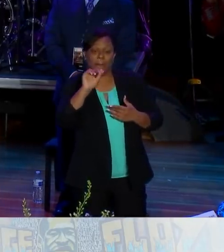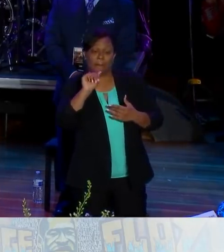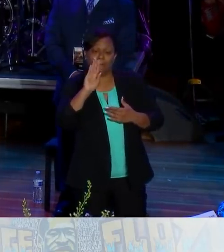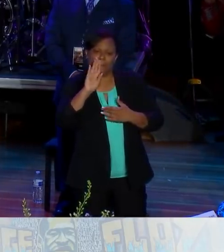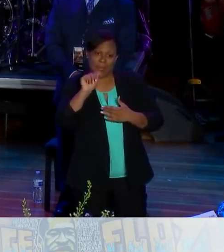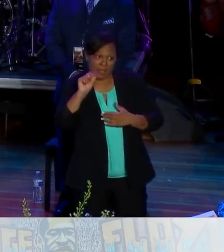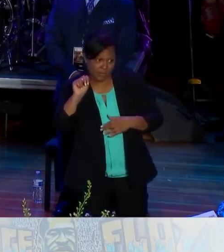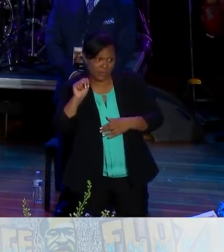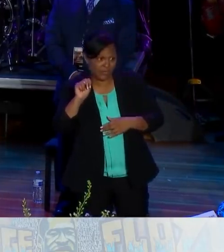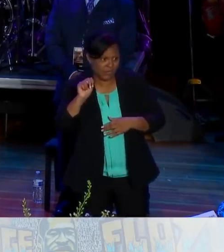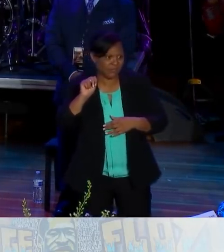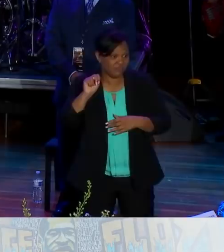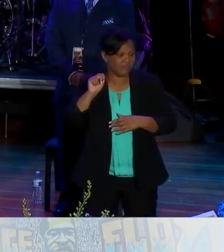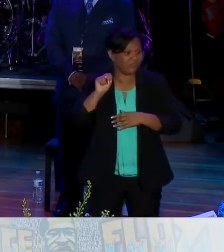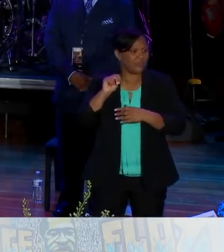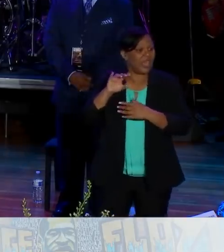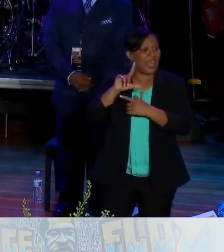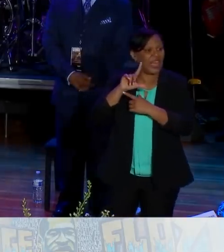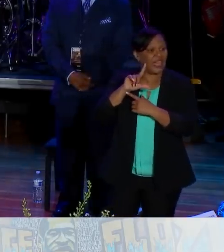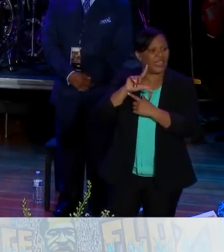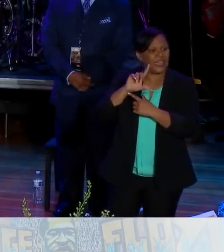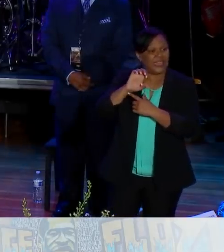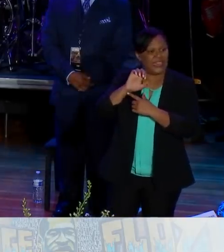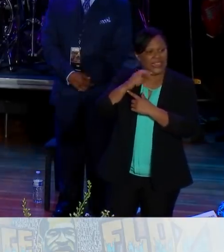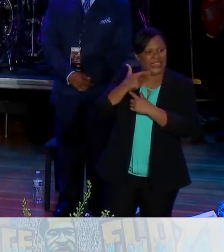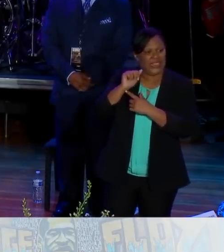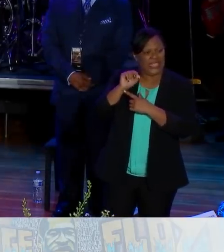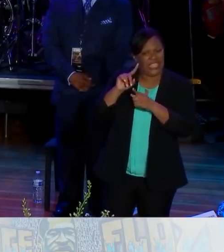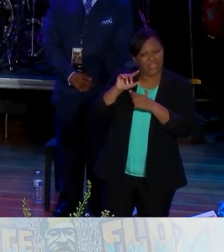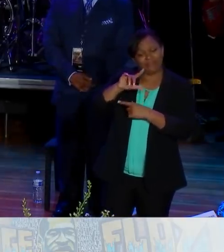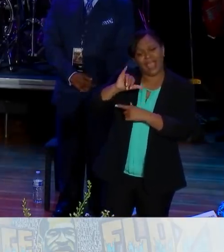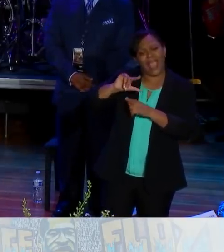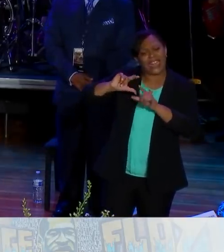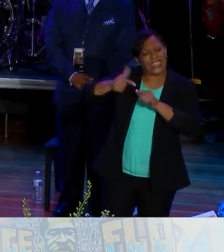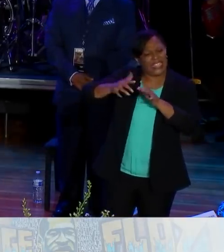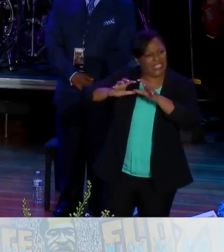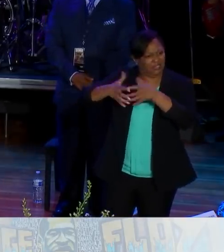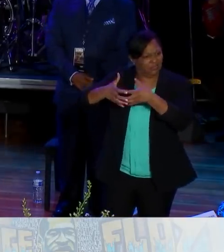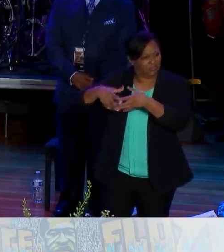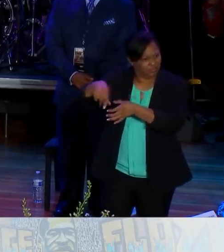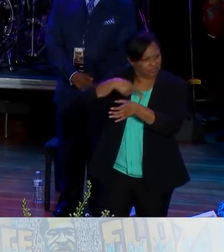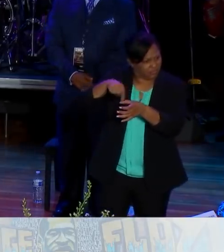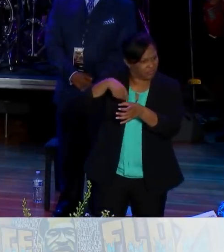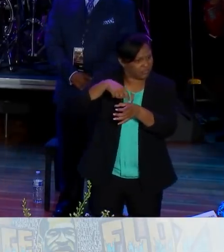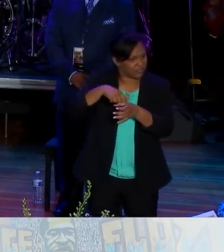YOUNG FOLKS, SOME OF THEM ARE ORGANIC ON THEIR OWN OR URBAN LEAGUE, WE NEED EVERYBODY.